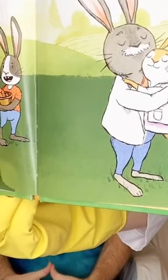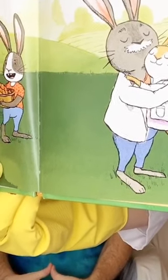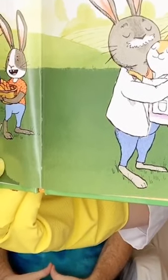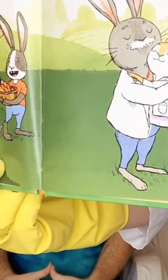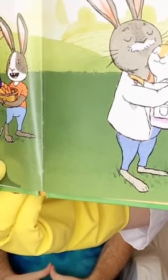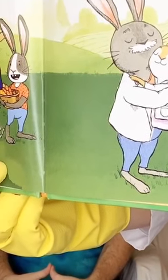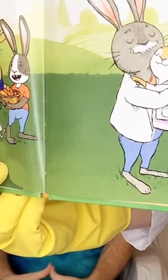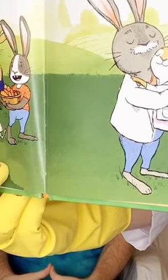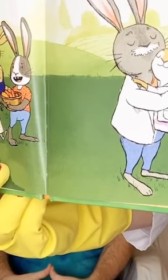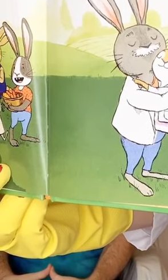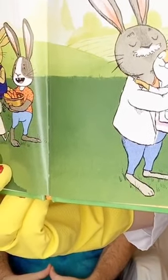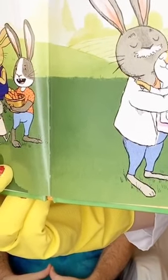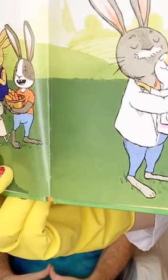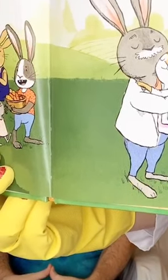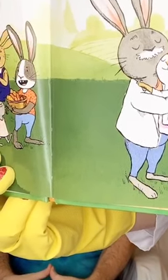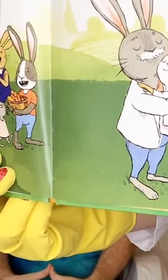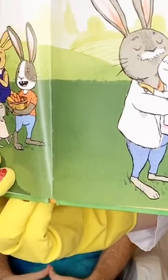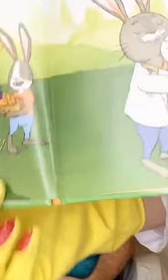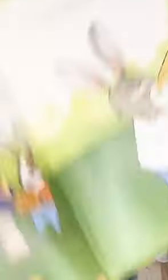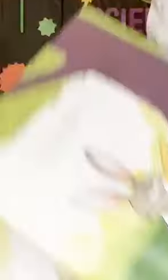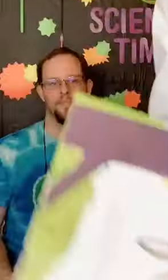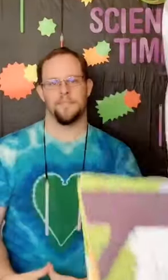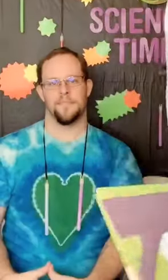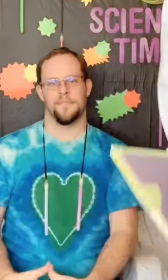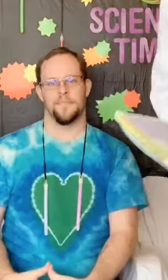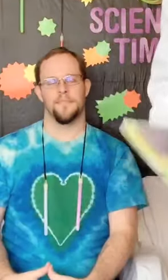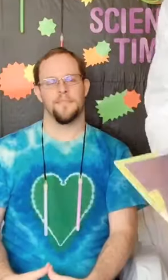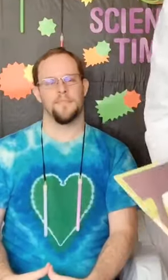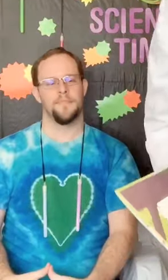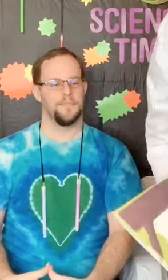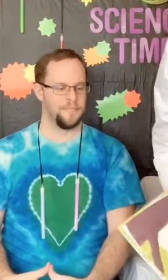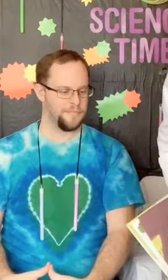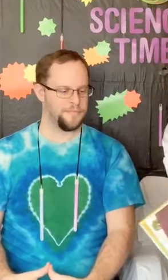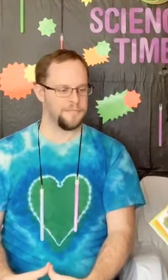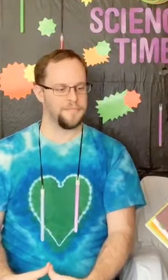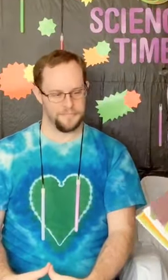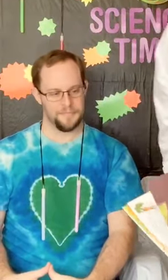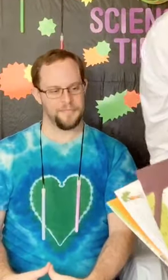Because she found out she can do it and followed her grandpa's advice.